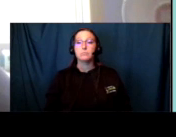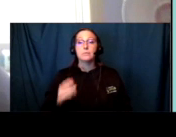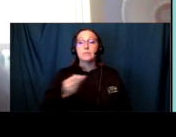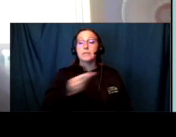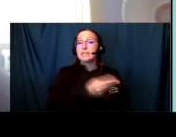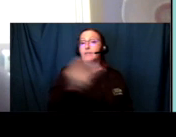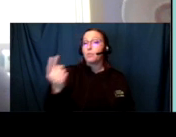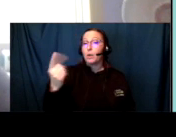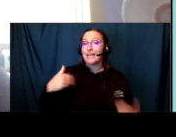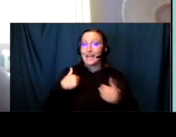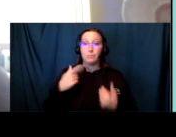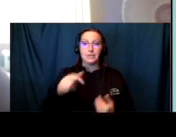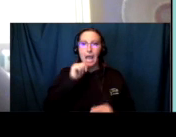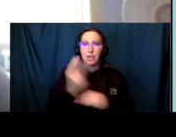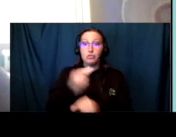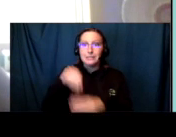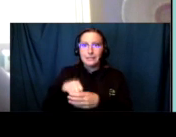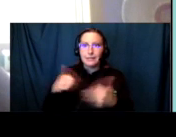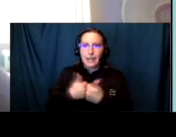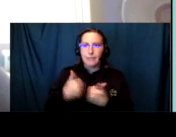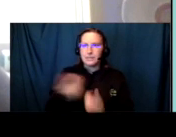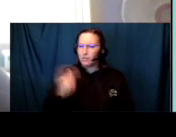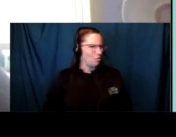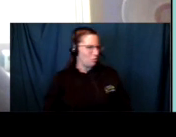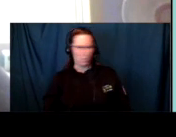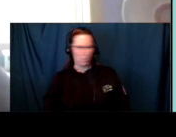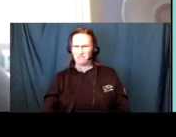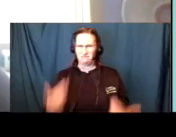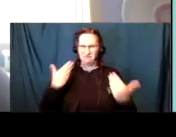you didn't use in your game and see if he's like 'what? we didn't talk about that animal!'